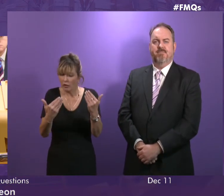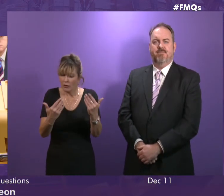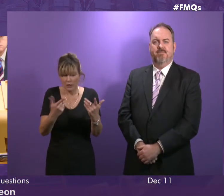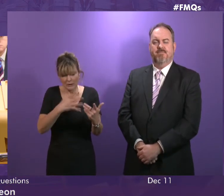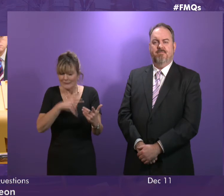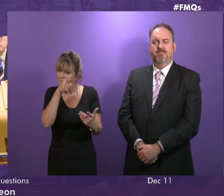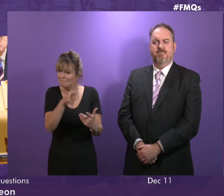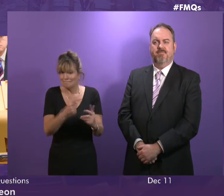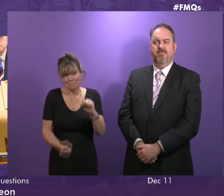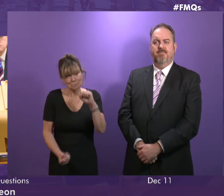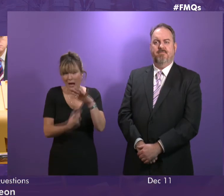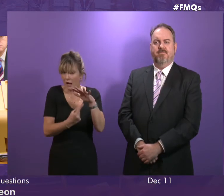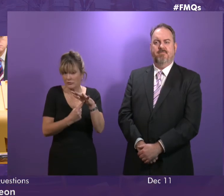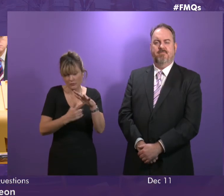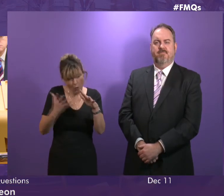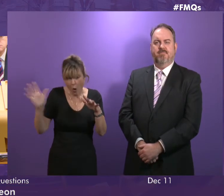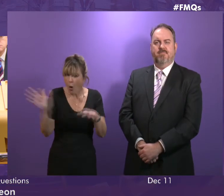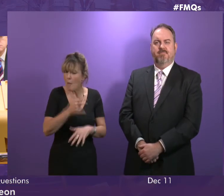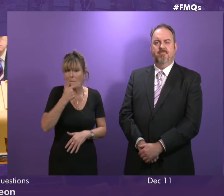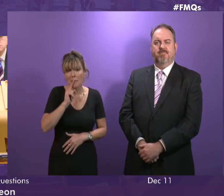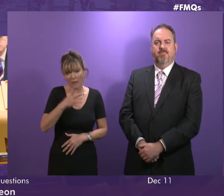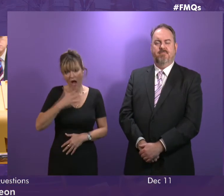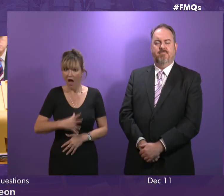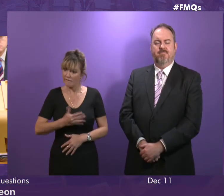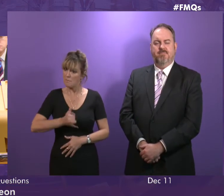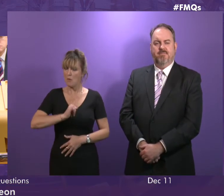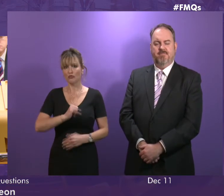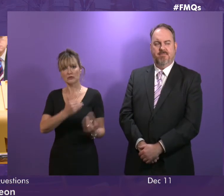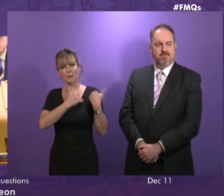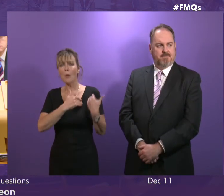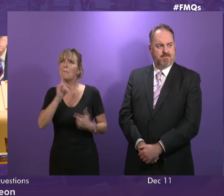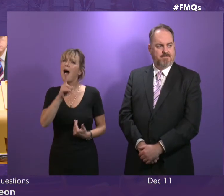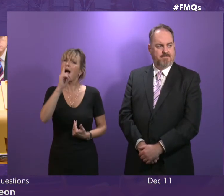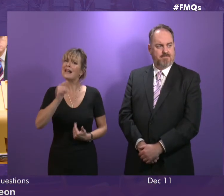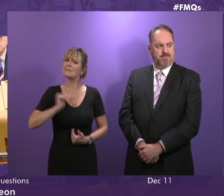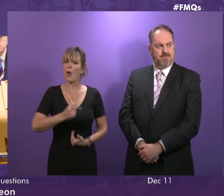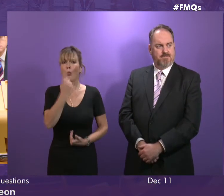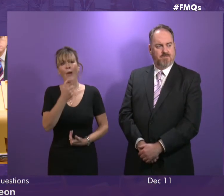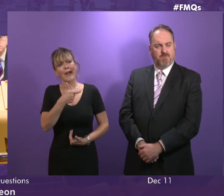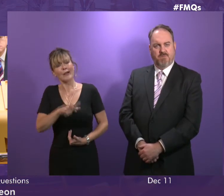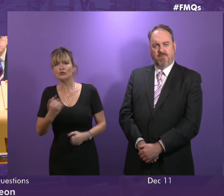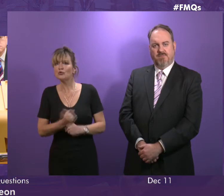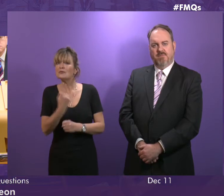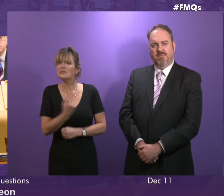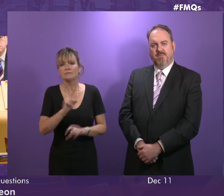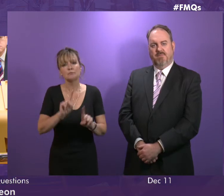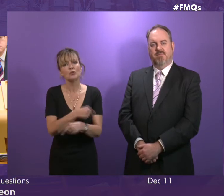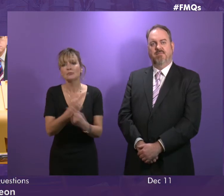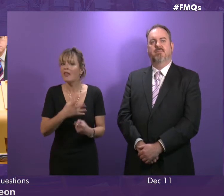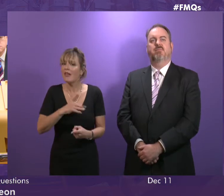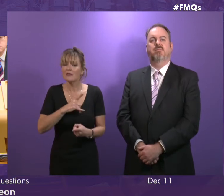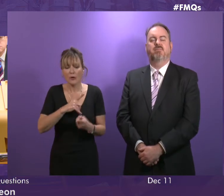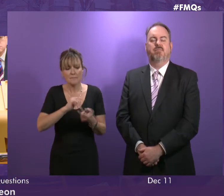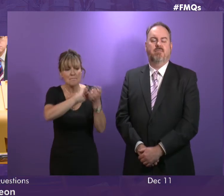have a moral responsibility to do. However, it is not something that any one country can do on its own. That is why our partnerships with other countries and our work with them